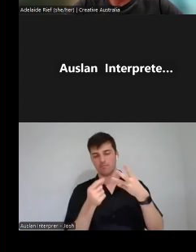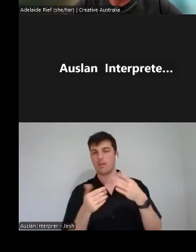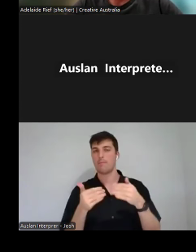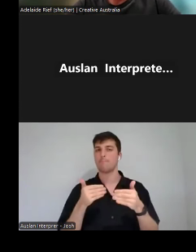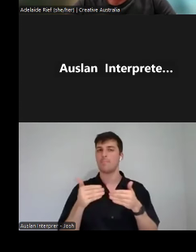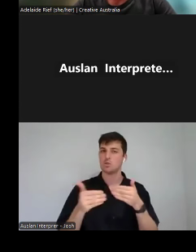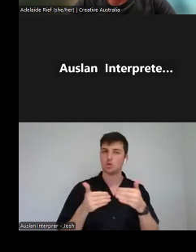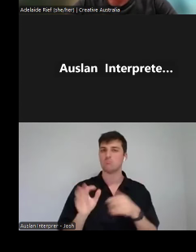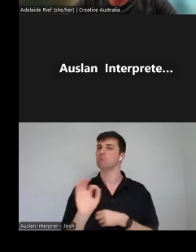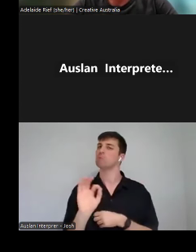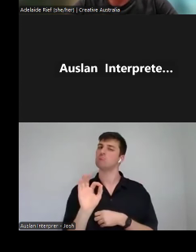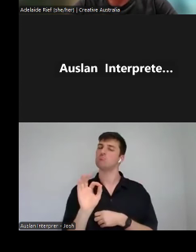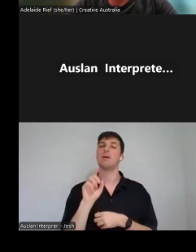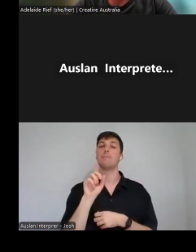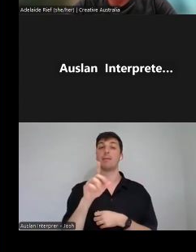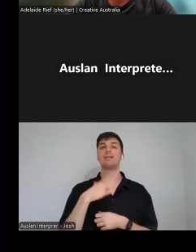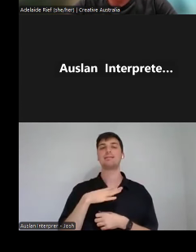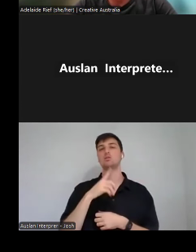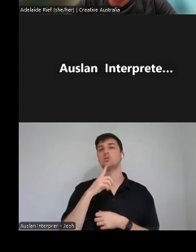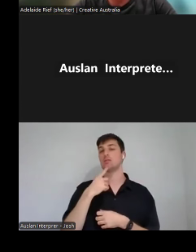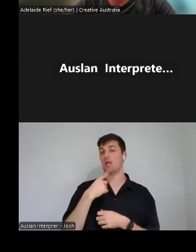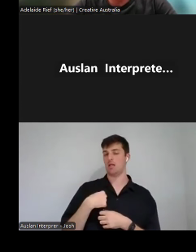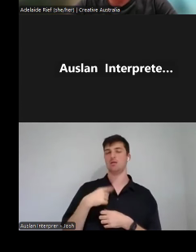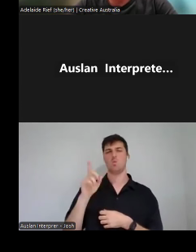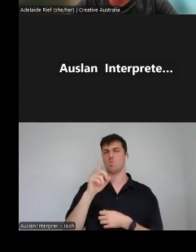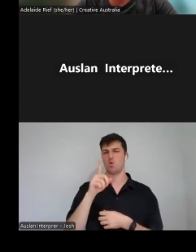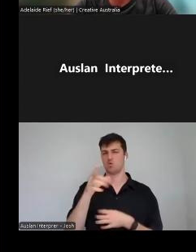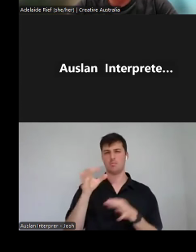need you to tell us what you're going to spend the money on, so which courses you want to do,